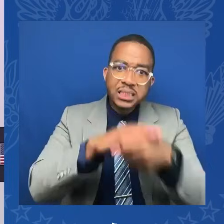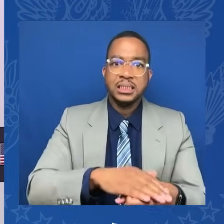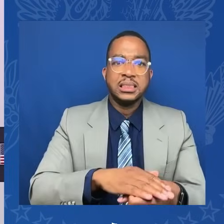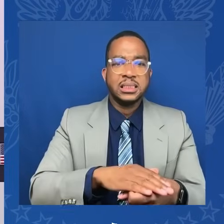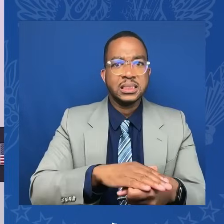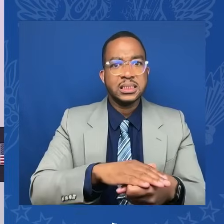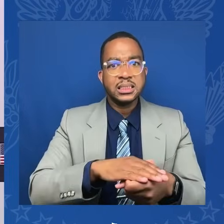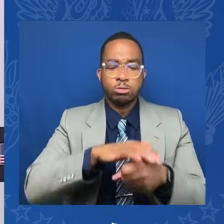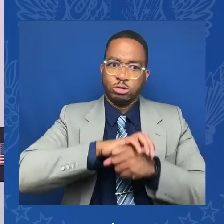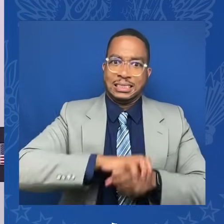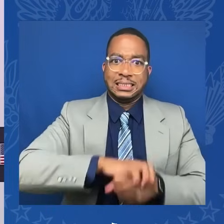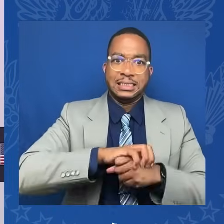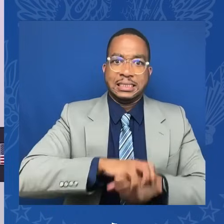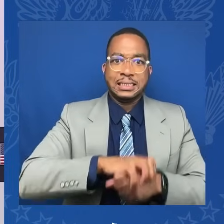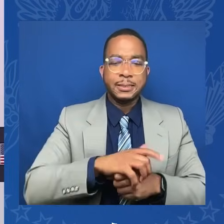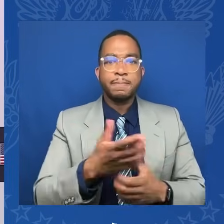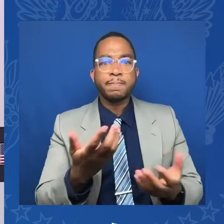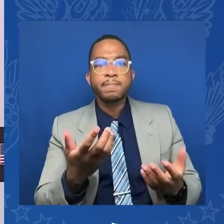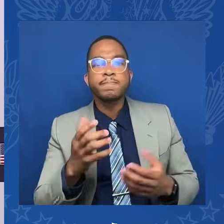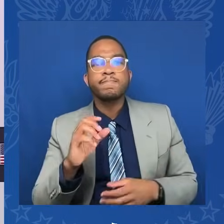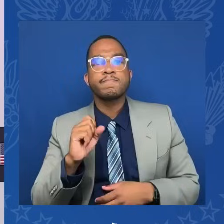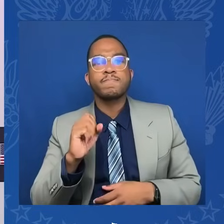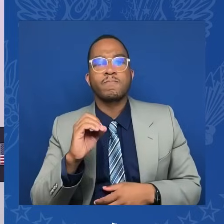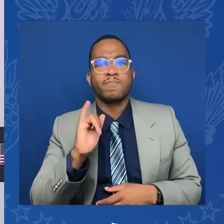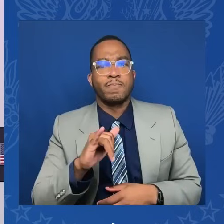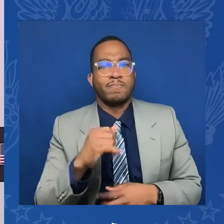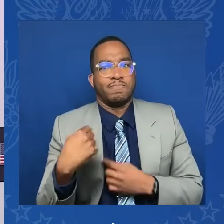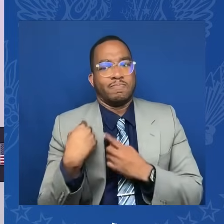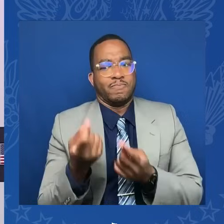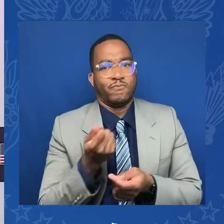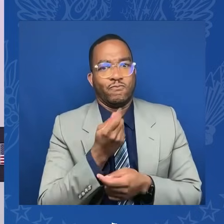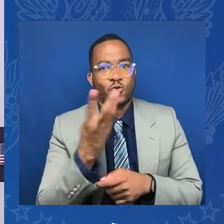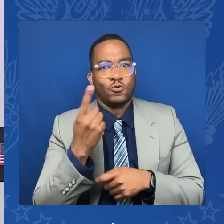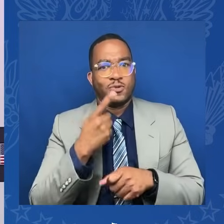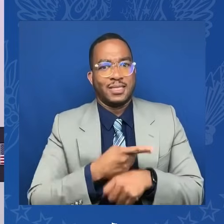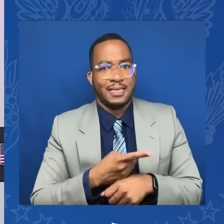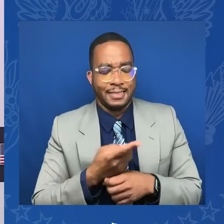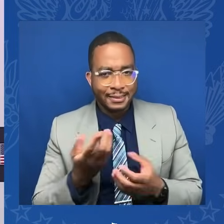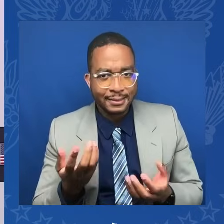a few days ago, by jointly adopting a resolution